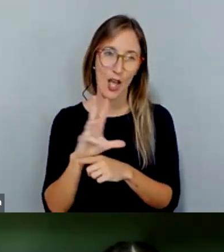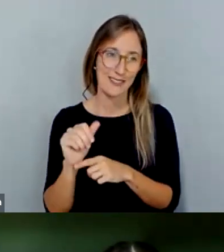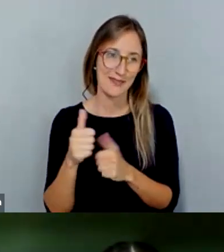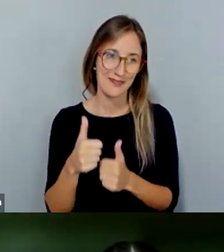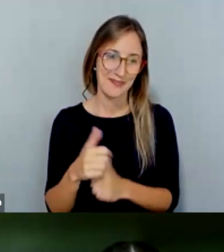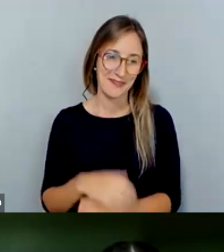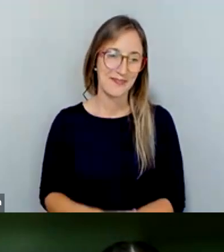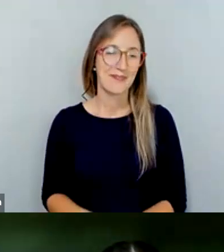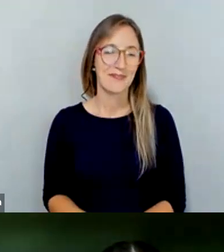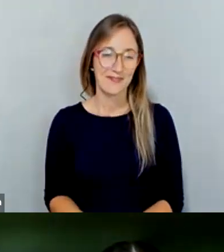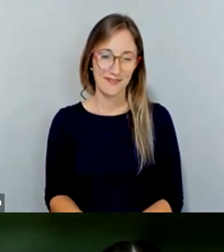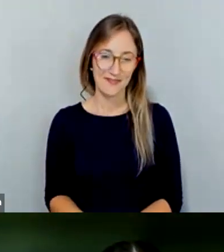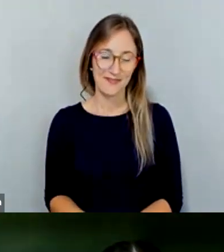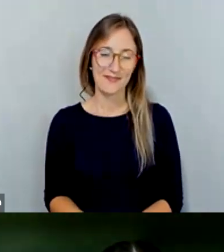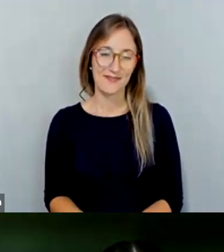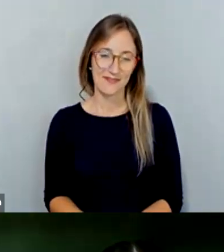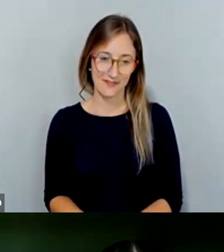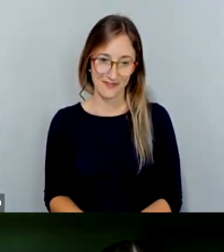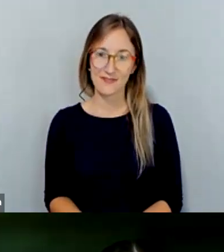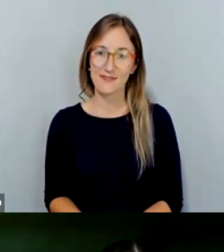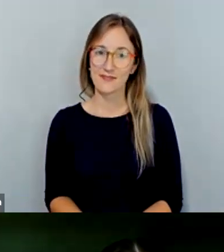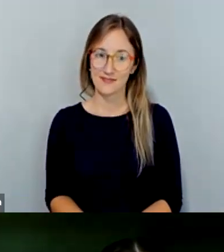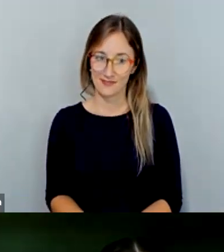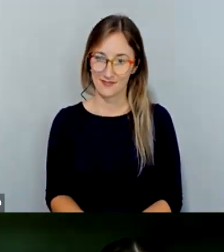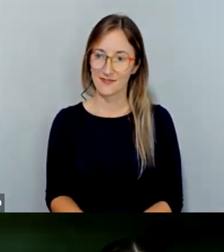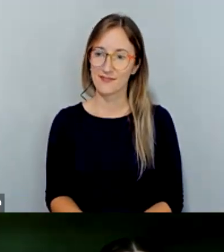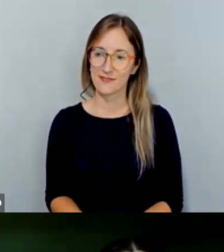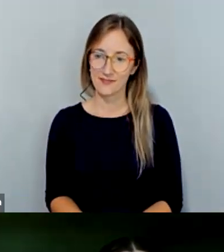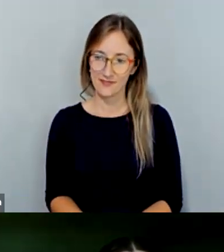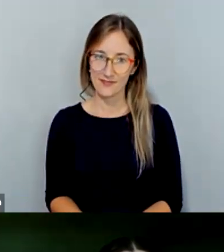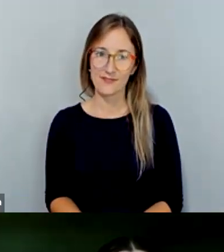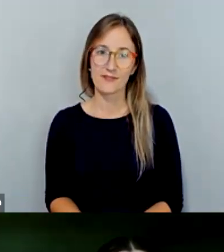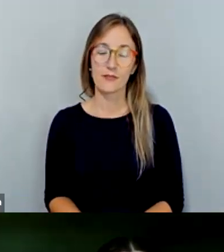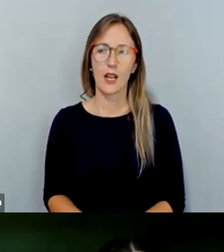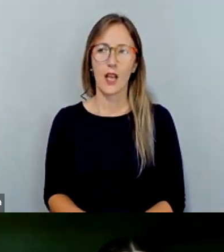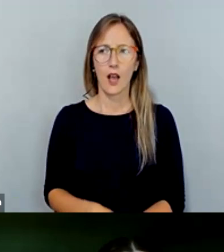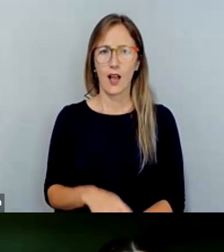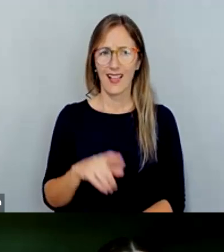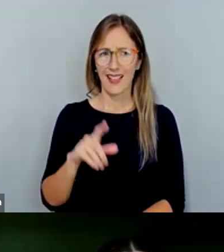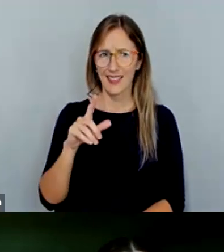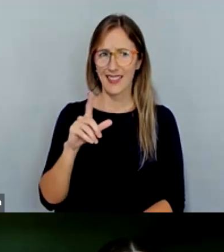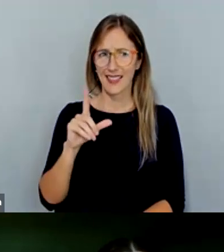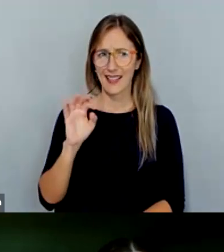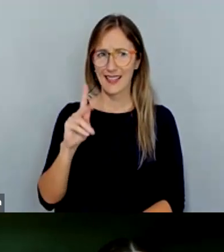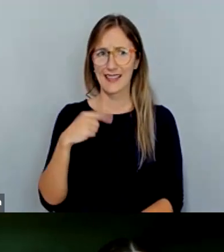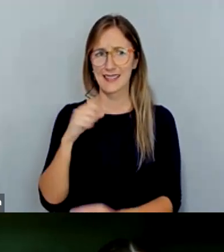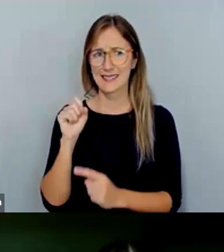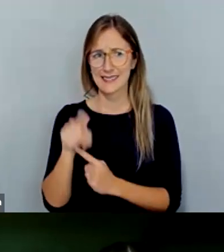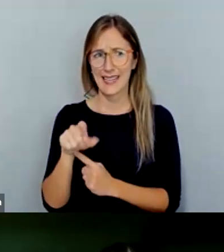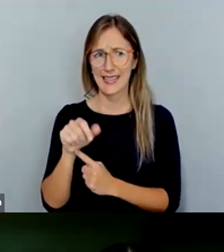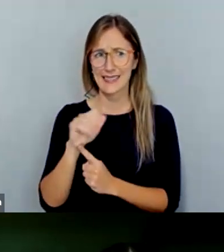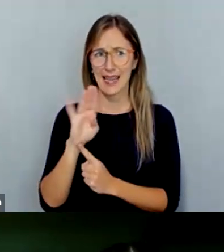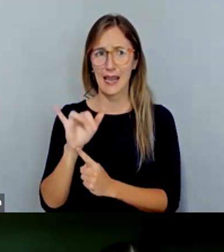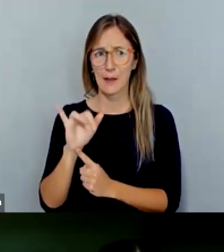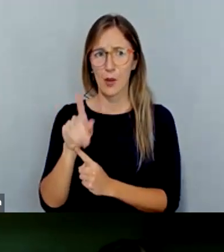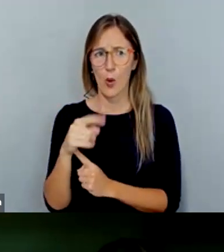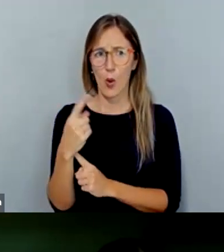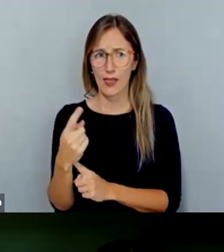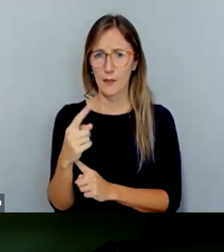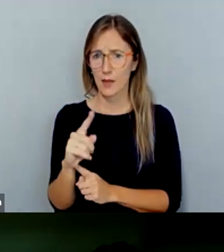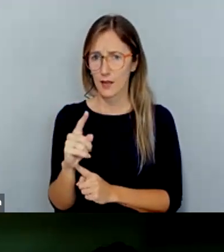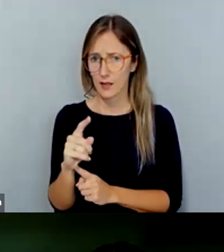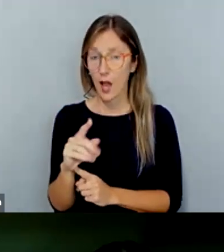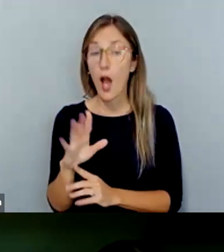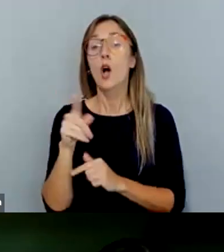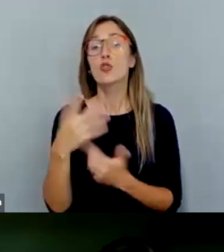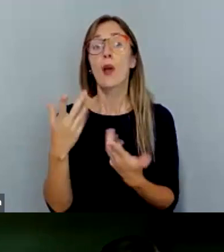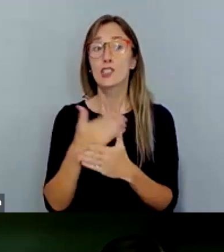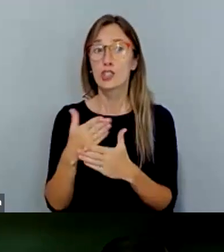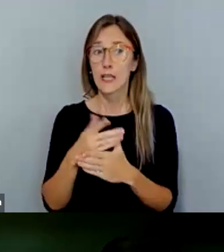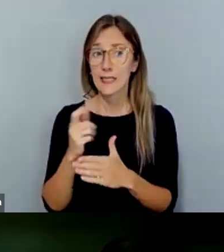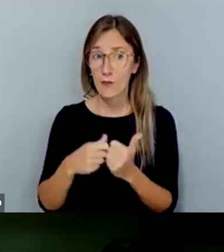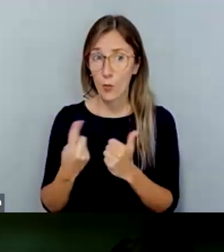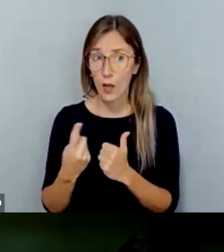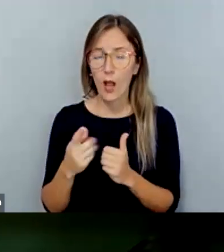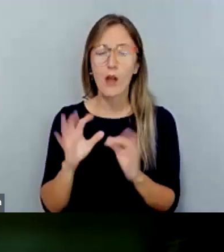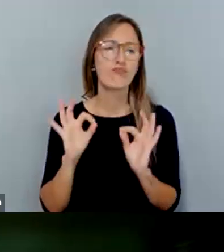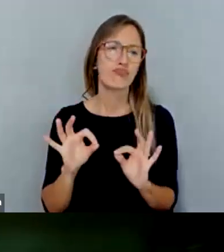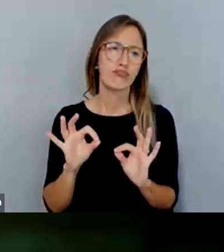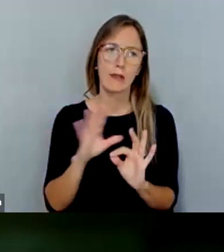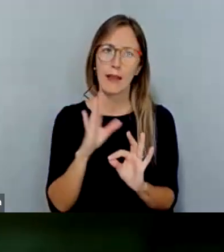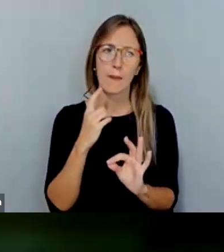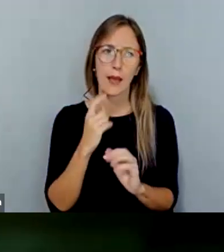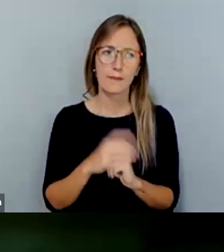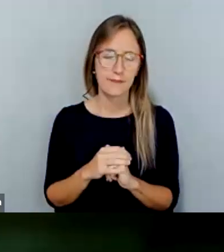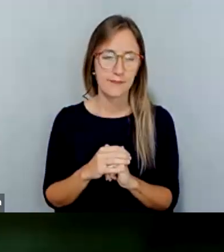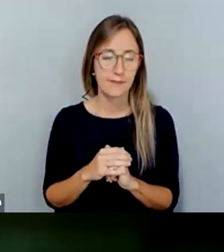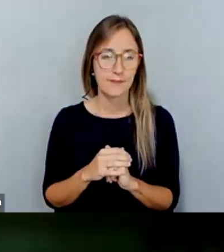here and learning so much.